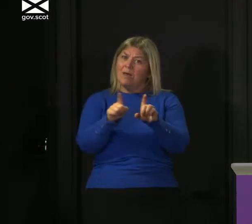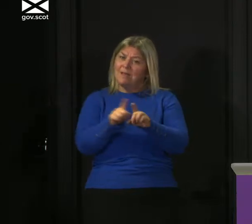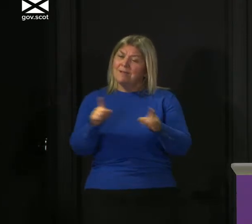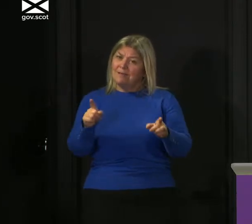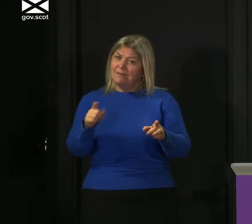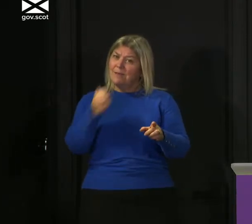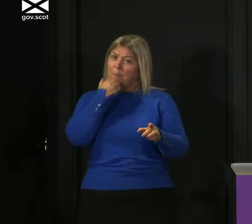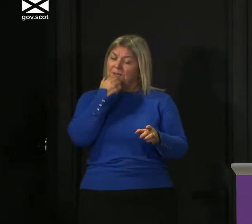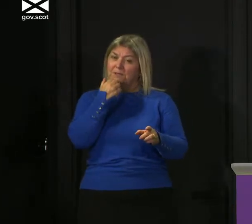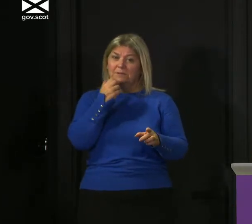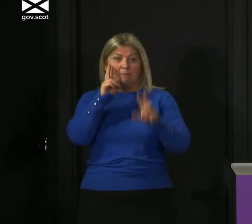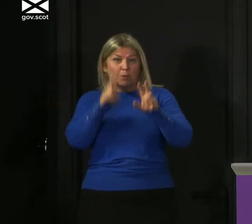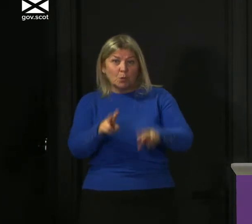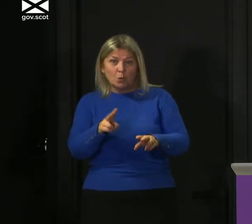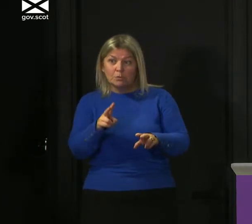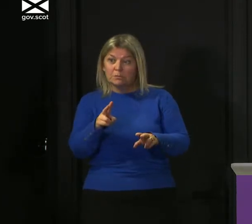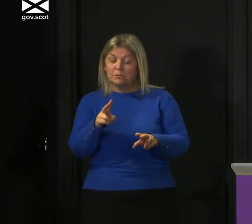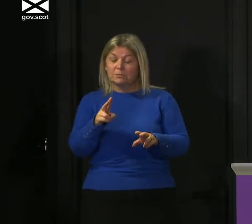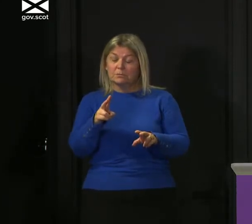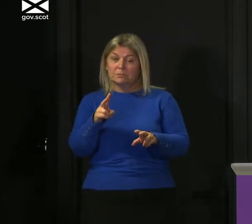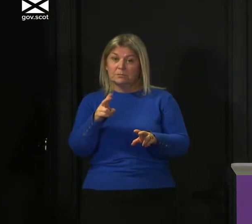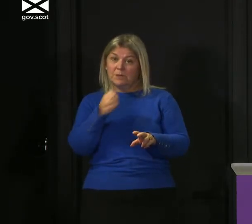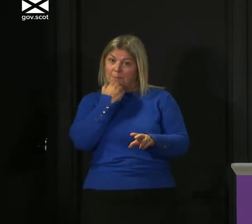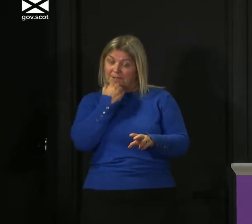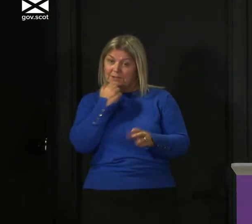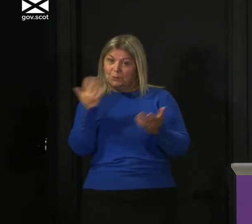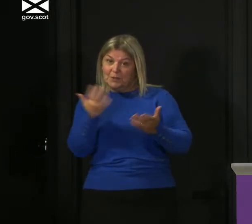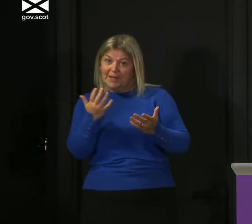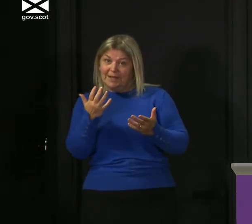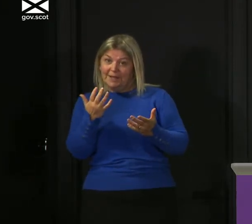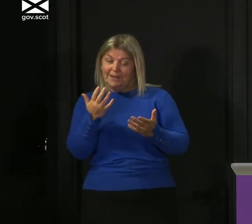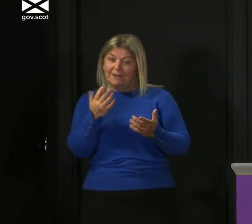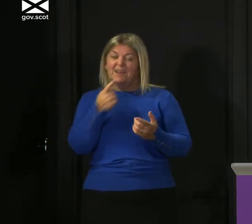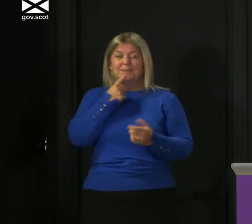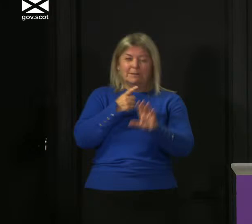if I look at today's cases, and I usually give the caveat that you should always be careful about